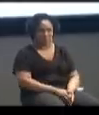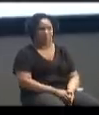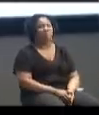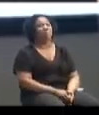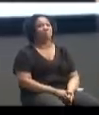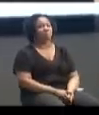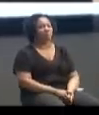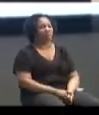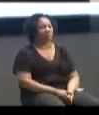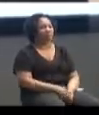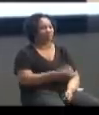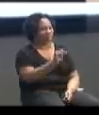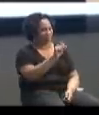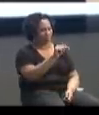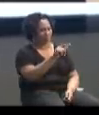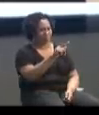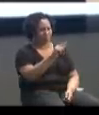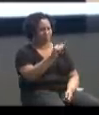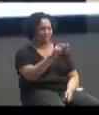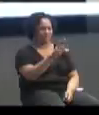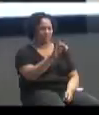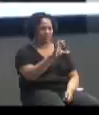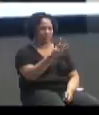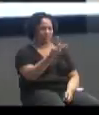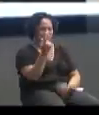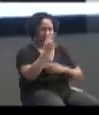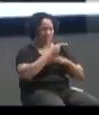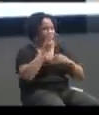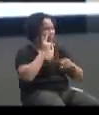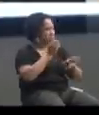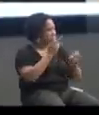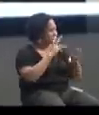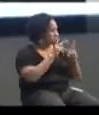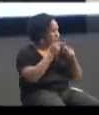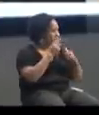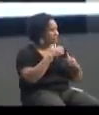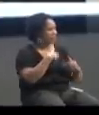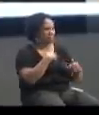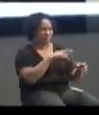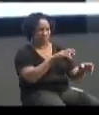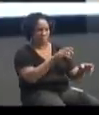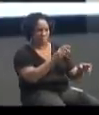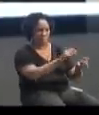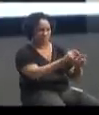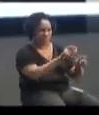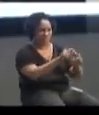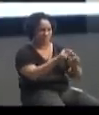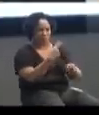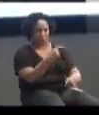GOOD AFTERNOON. THERE WE GO. IT'S ST. PATRICK'S DAY, I SEE A LOT OF PEOPLE WORTHY OF PINCHING.